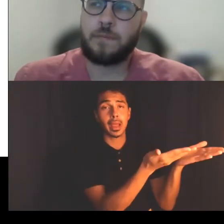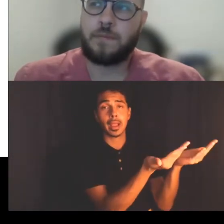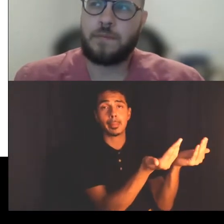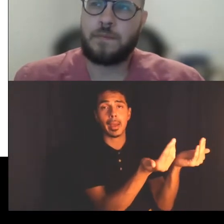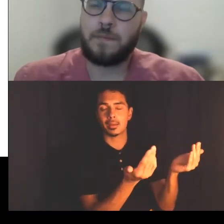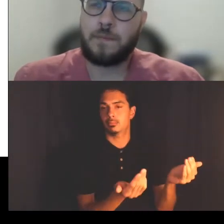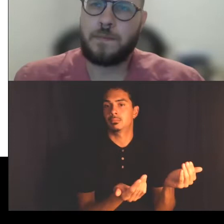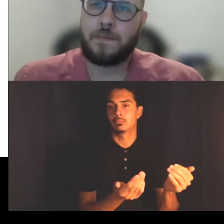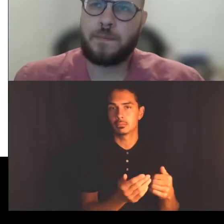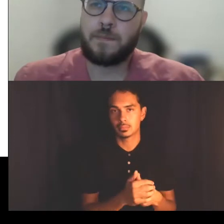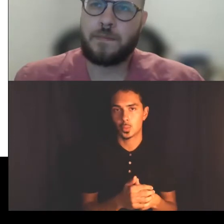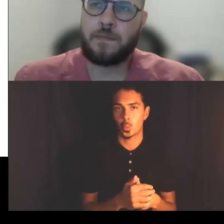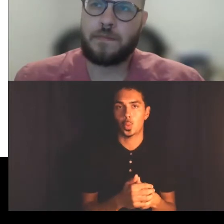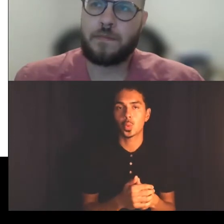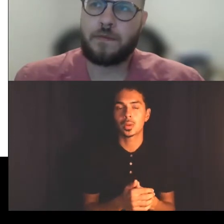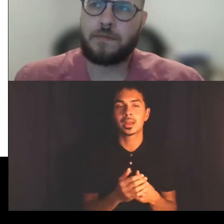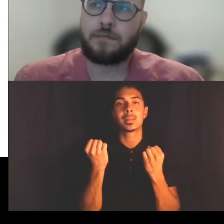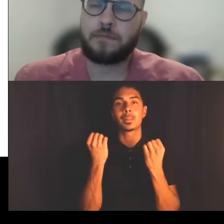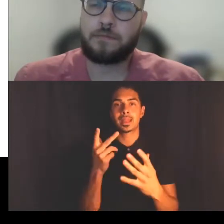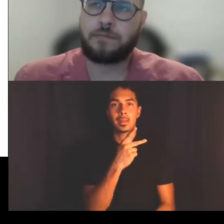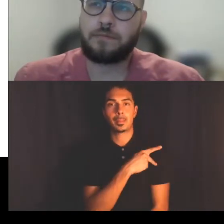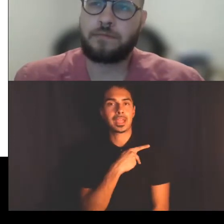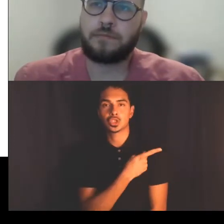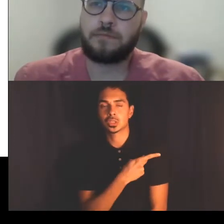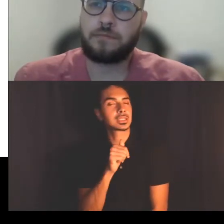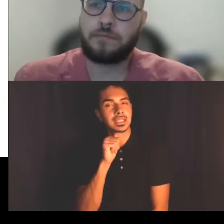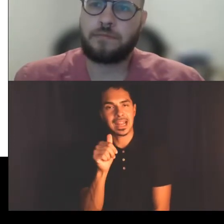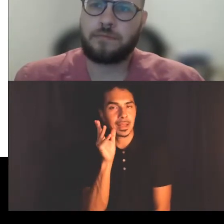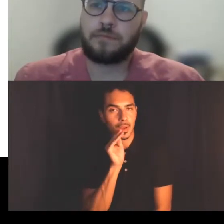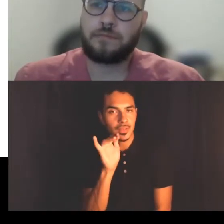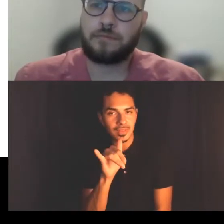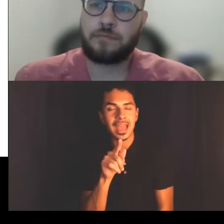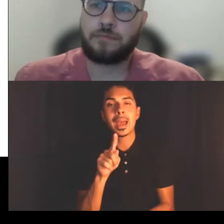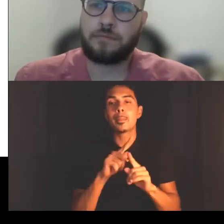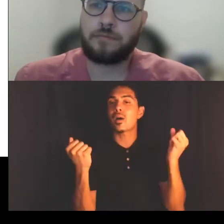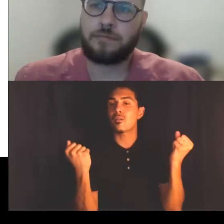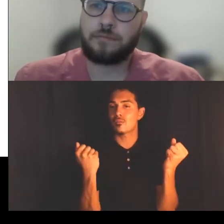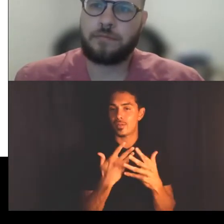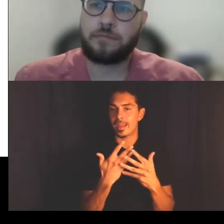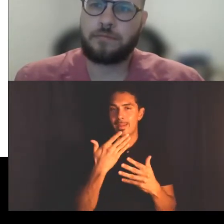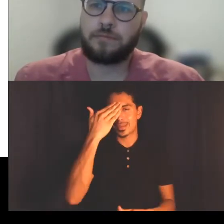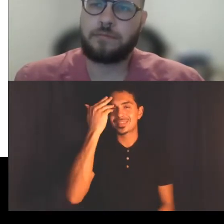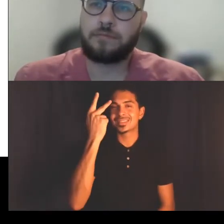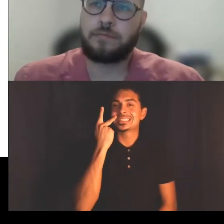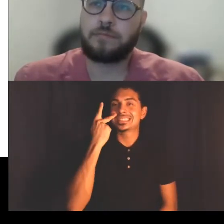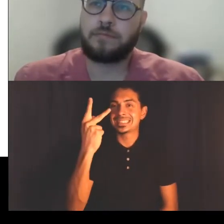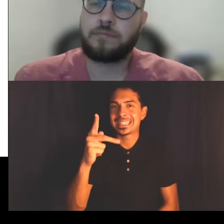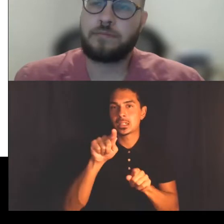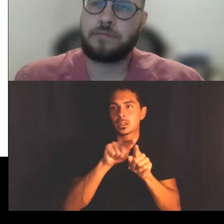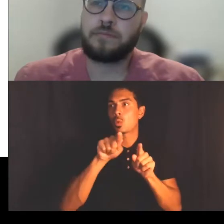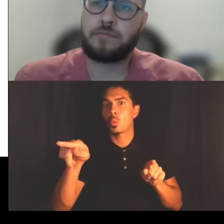or not experiencing it, but are afraid of it because they've seen someone else it happened, and unfortunately,